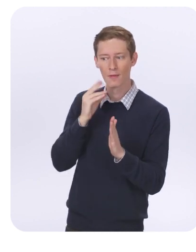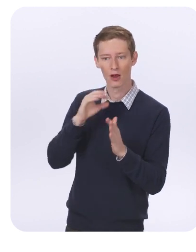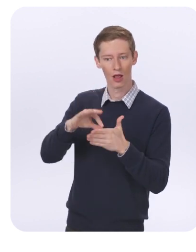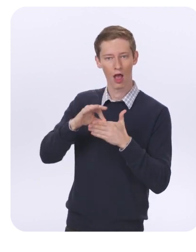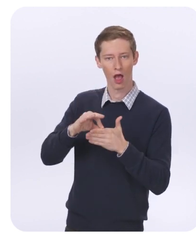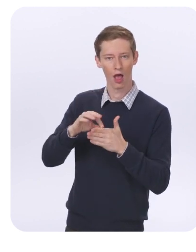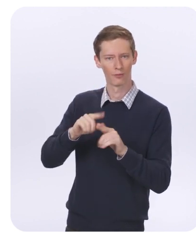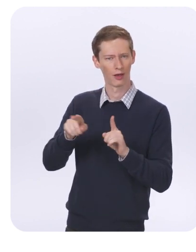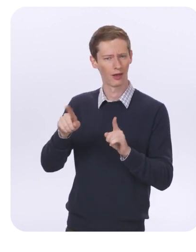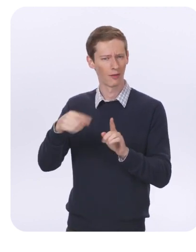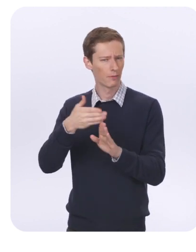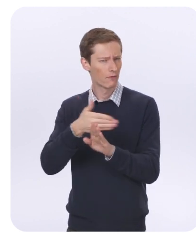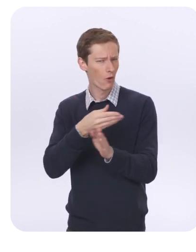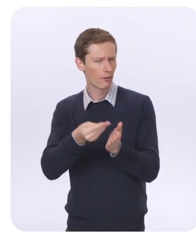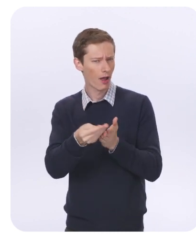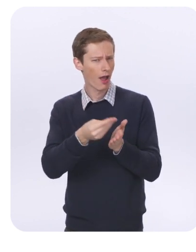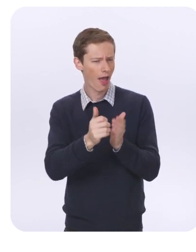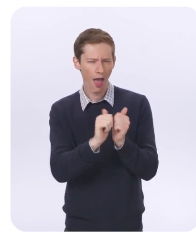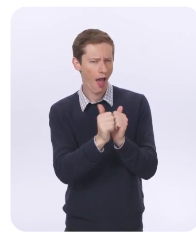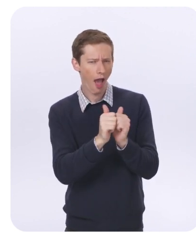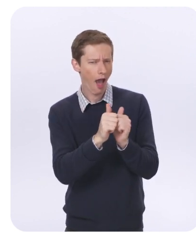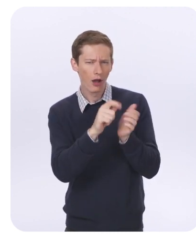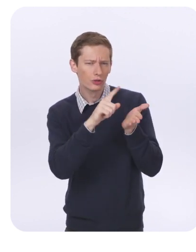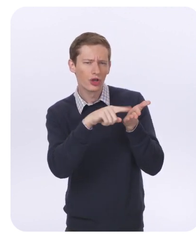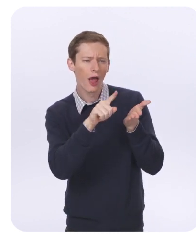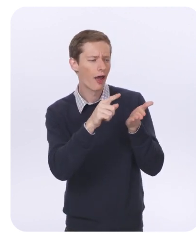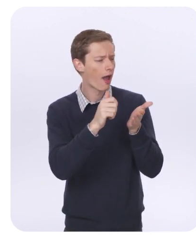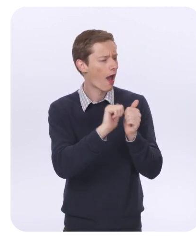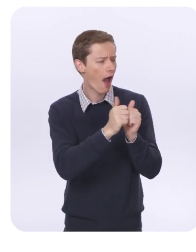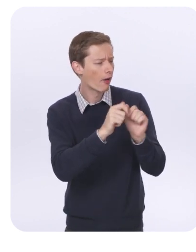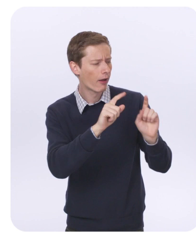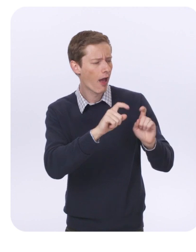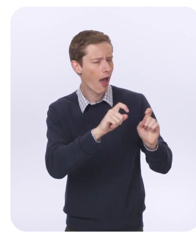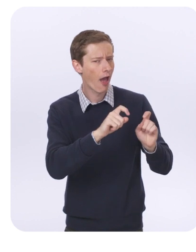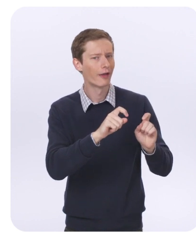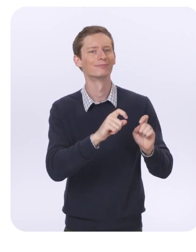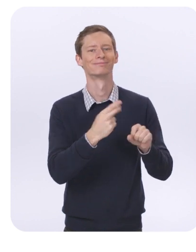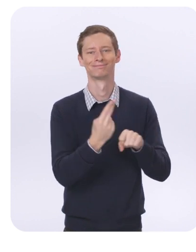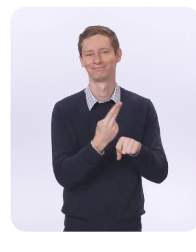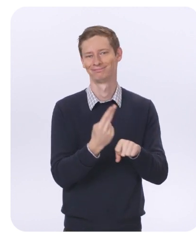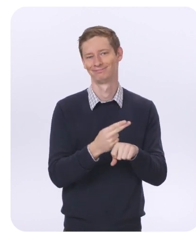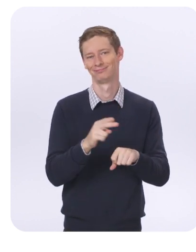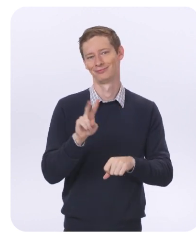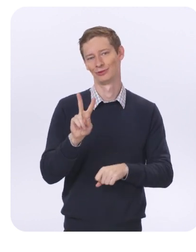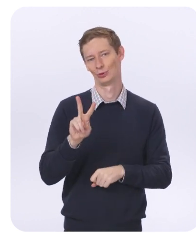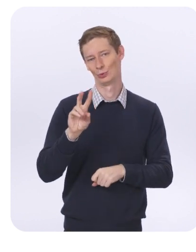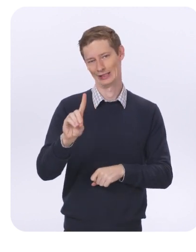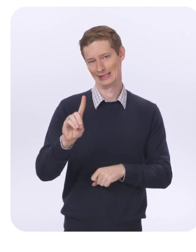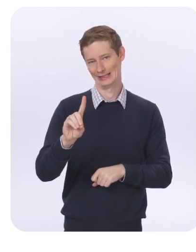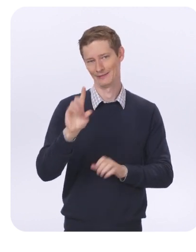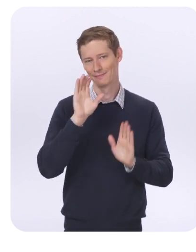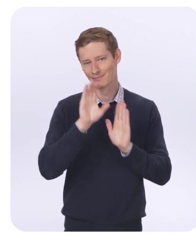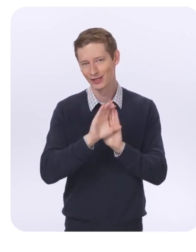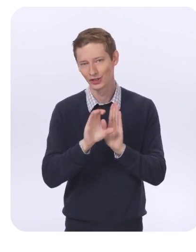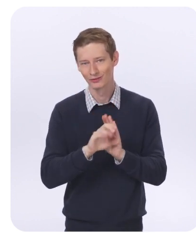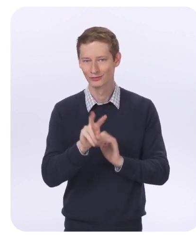to grow buyer confidence enough to get users purchasing your app. We're able to prove this out in two experiments we've run